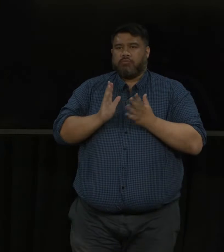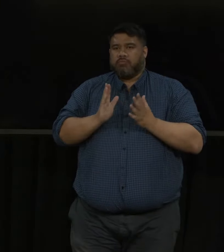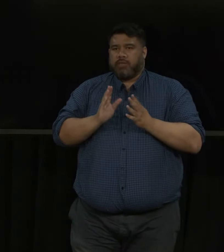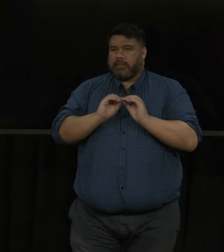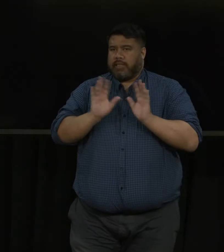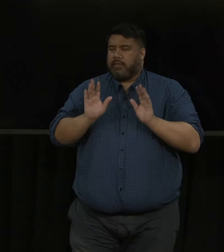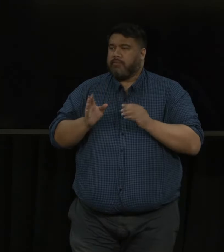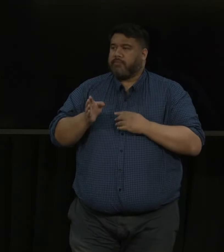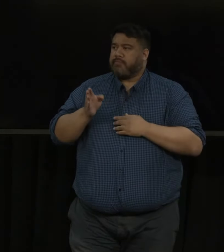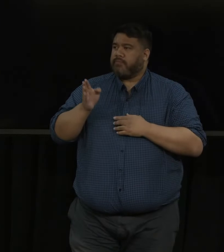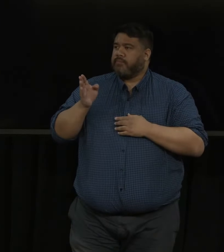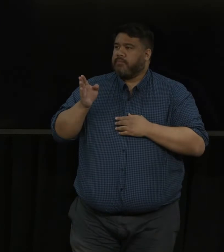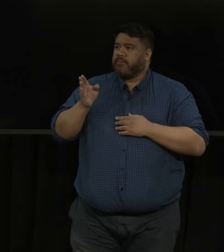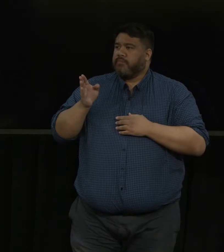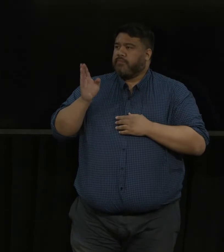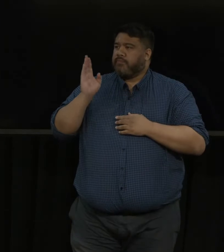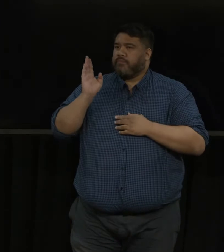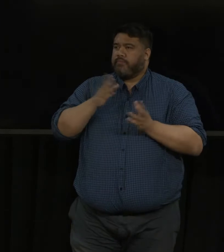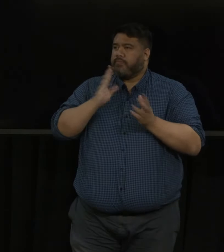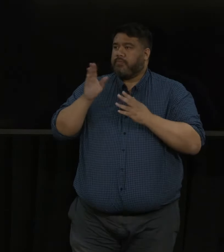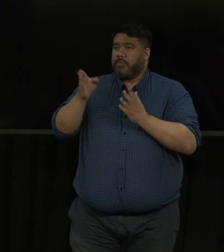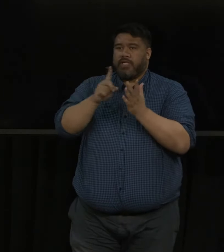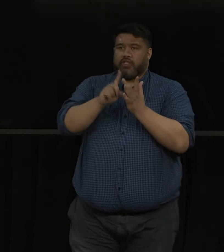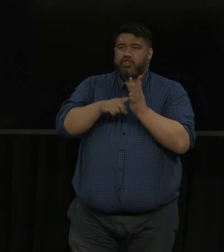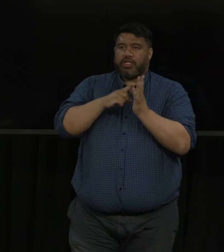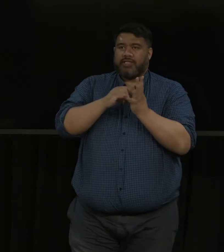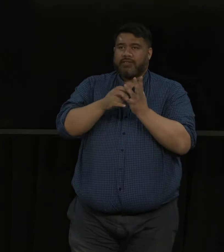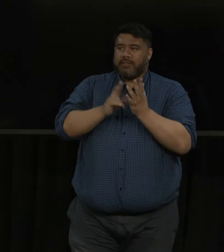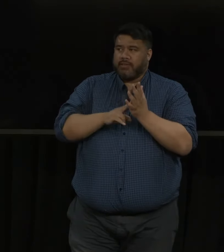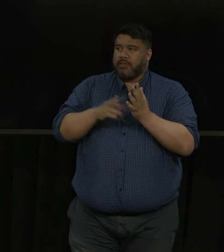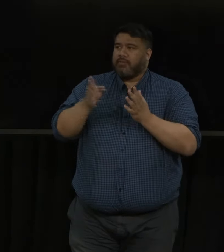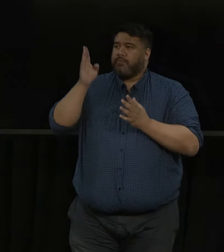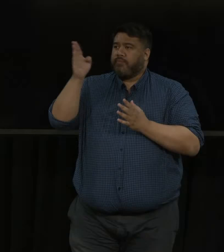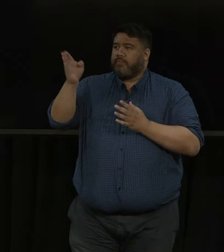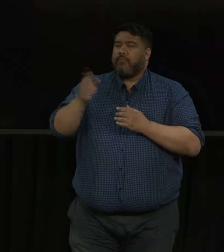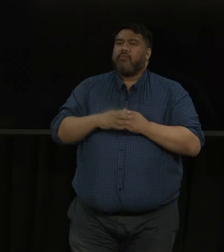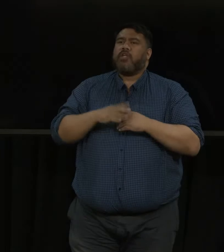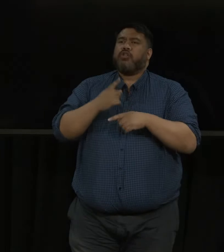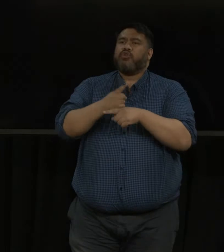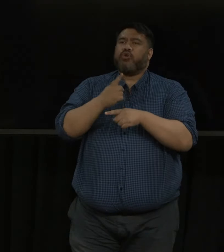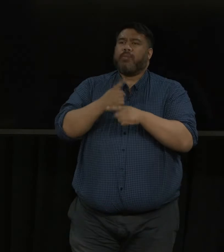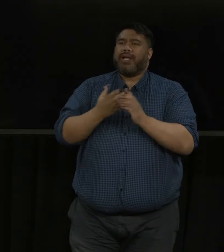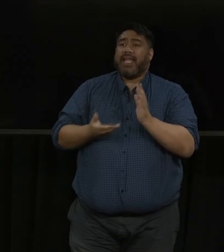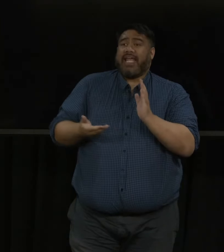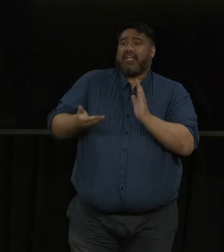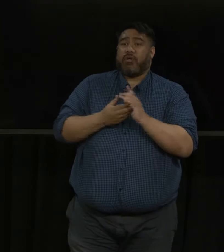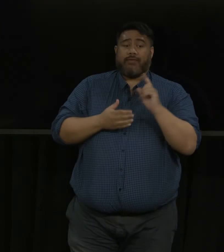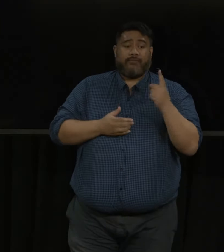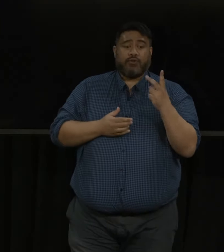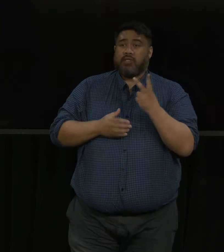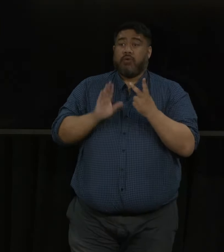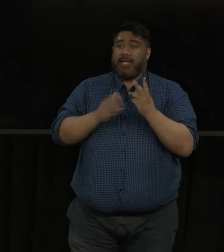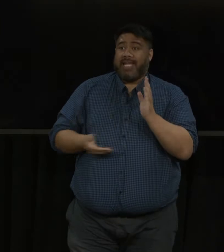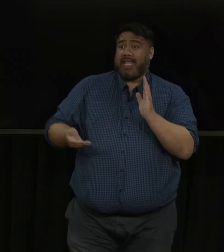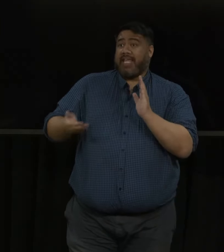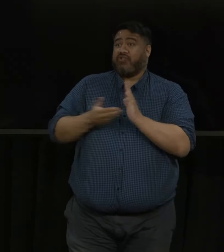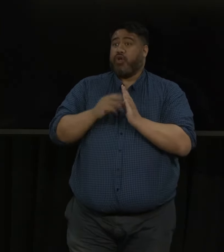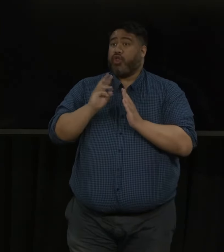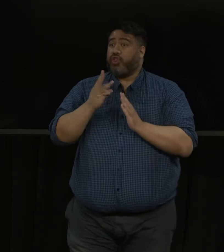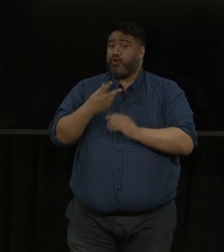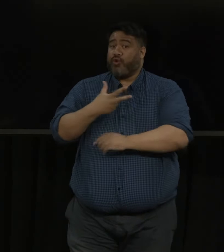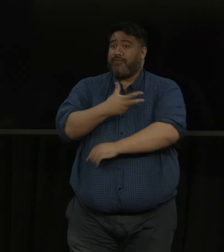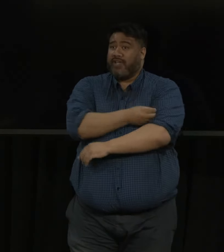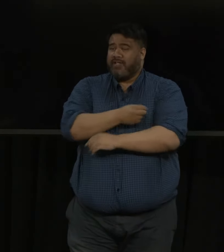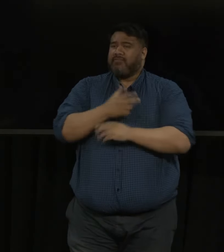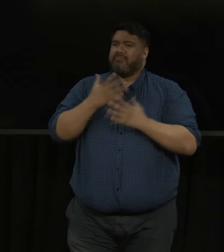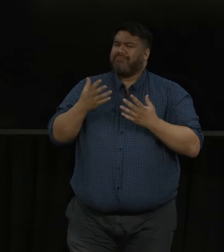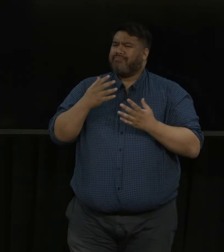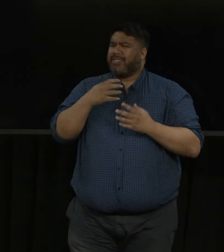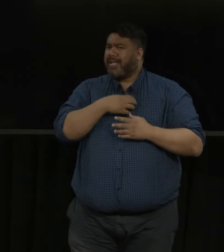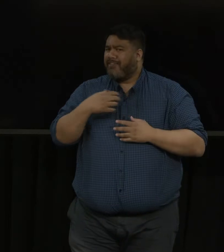clinical tries.